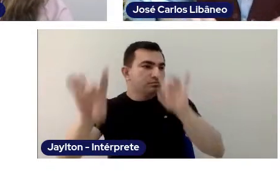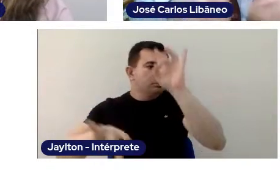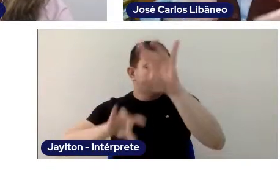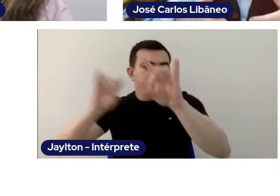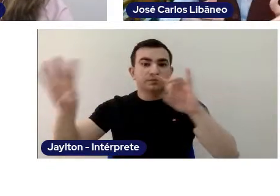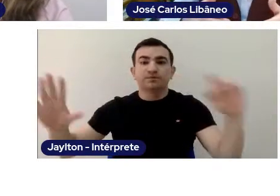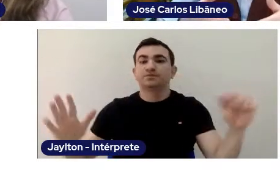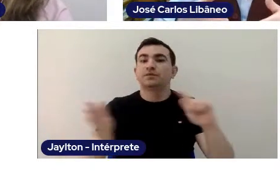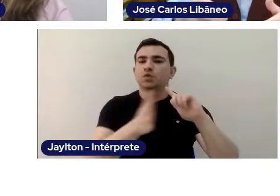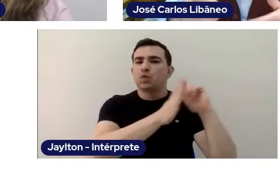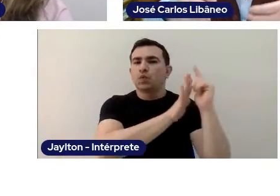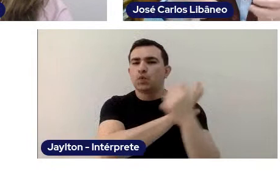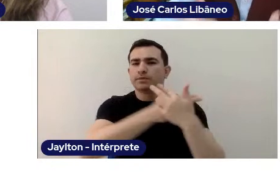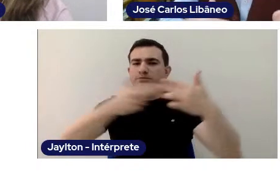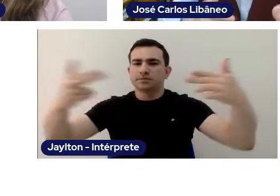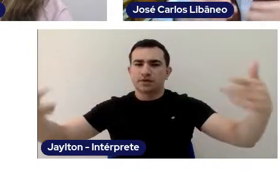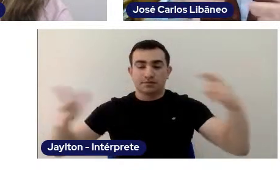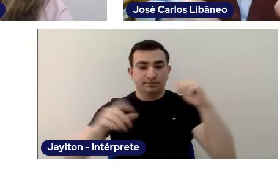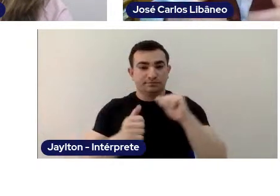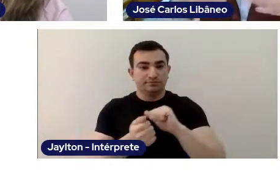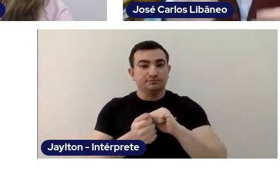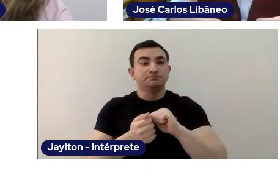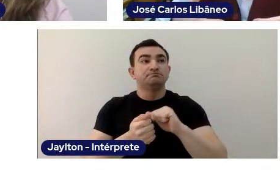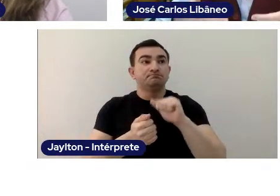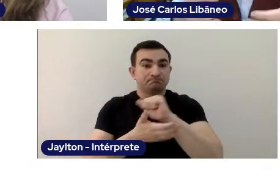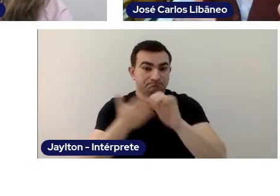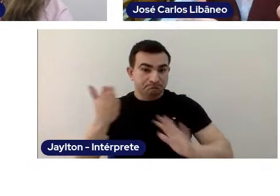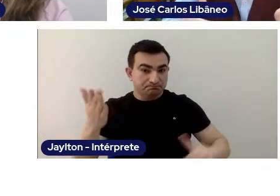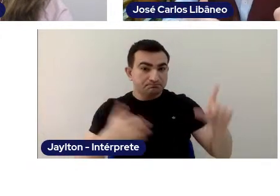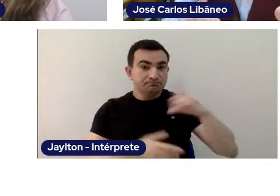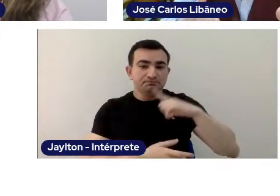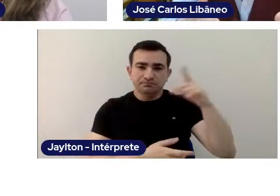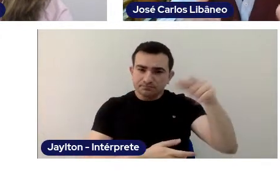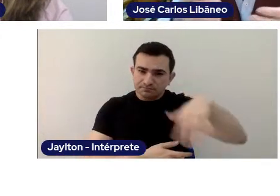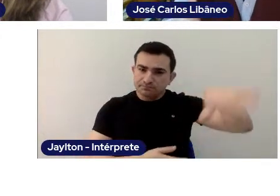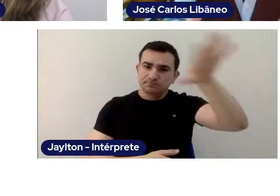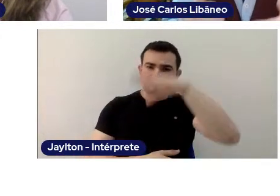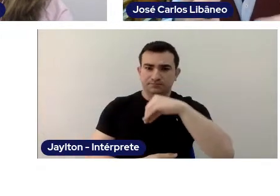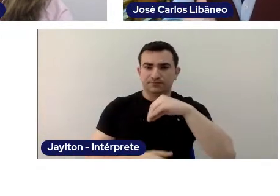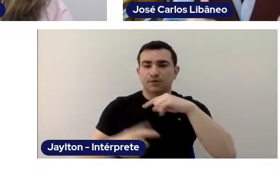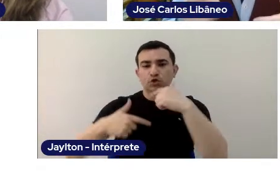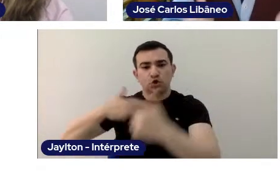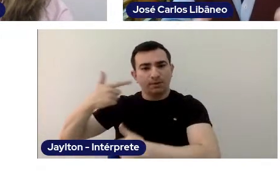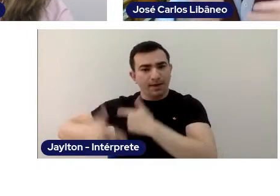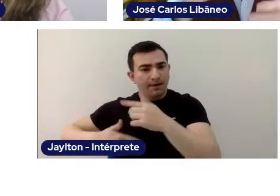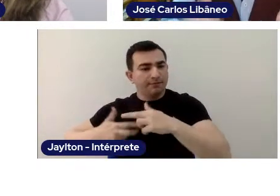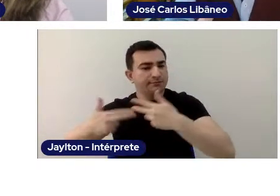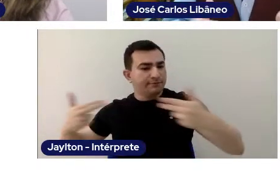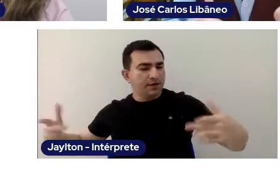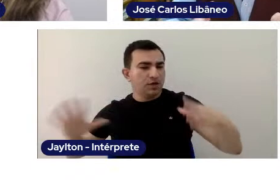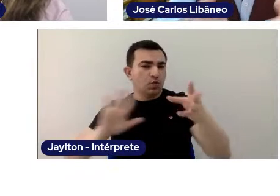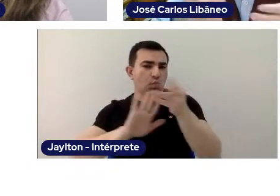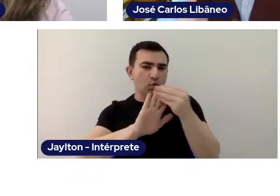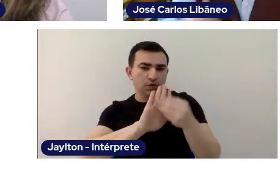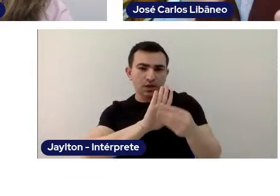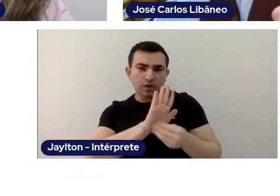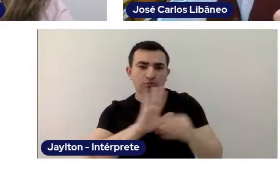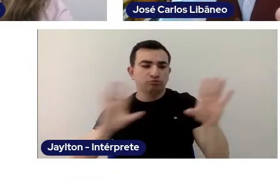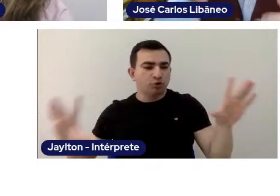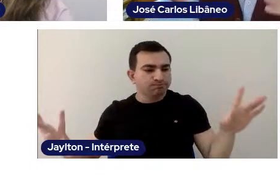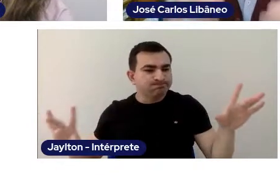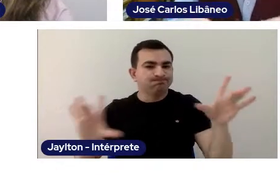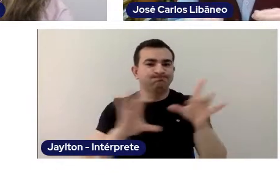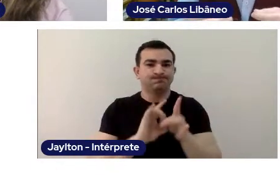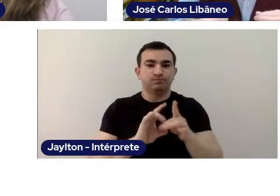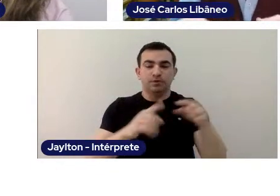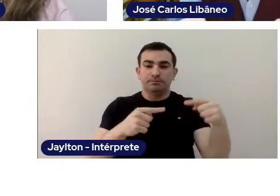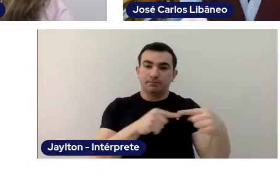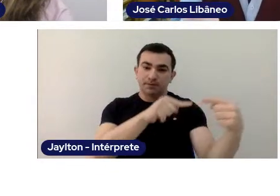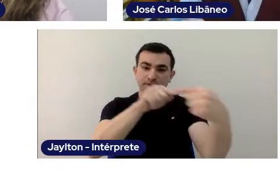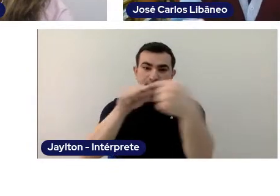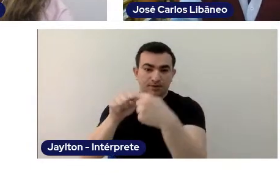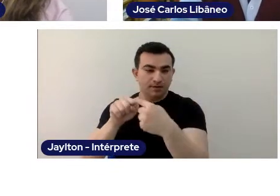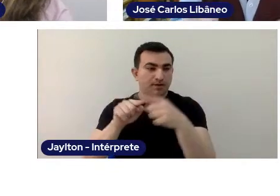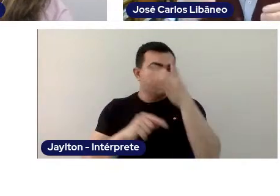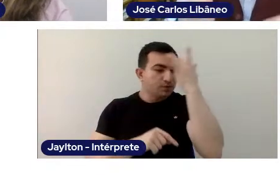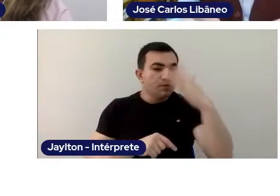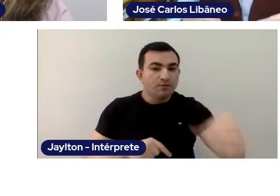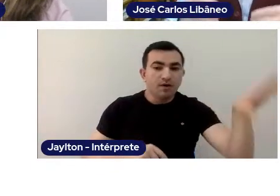This is what I call intertwinning our work with the school contents with the student's social, cultural and material concrete conditions, in their personal lives.